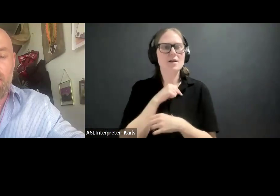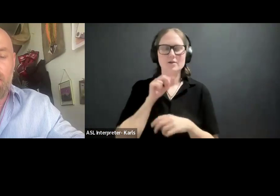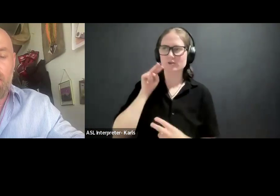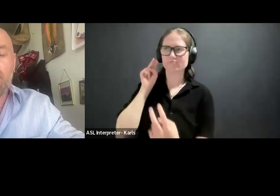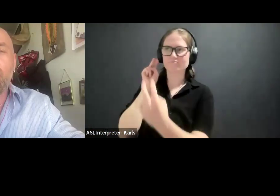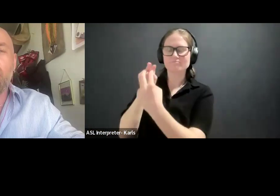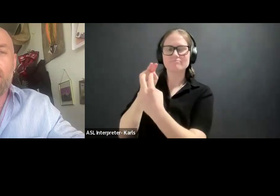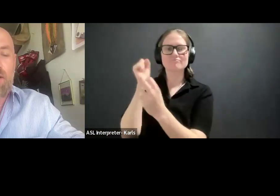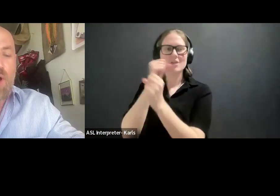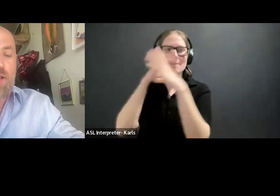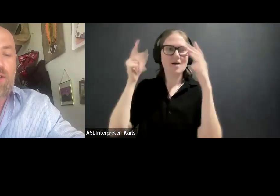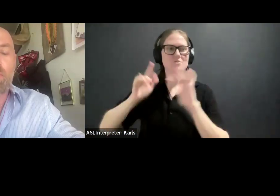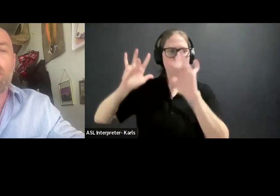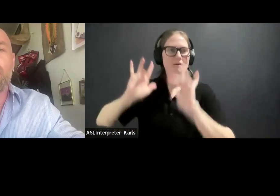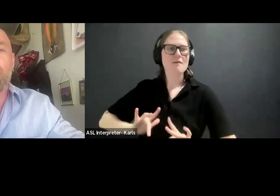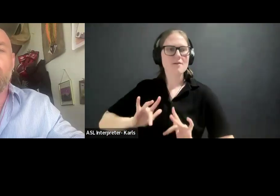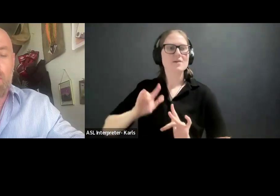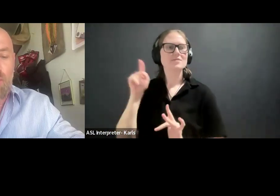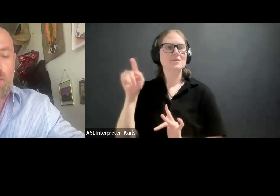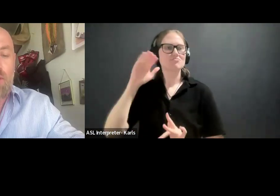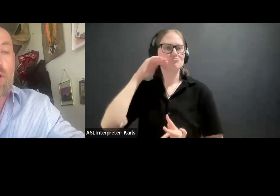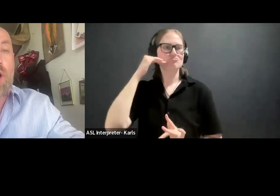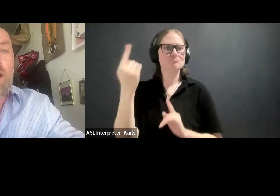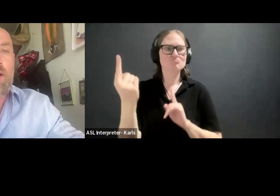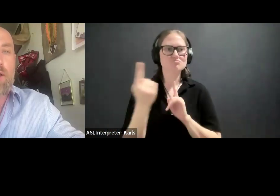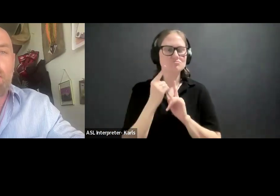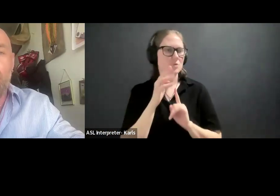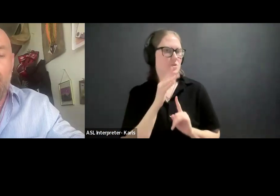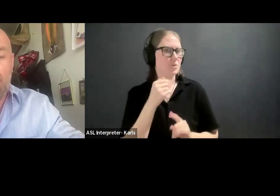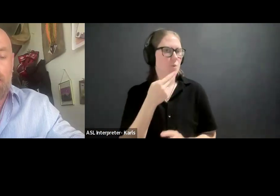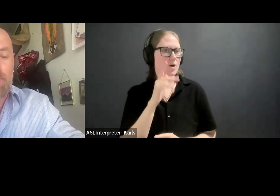Suddenly he smiles and approaches and whispers, Hola, de donde erres.